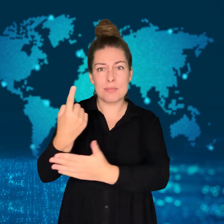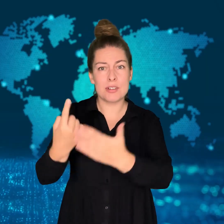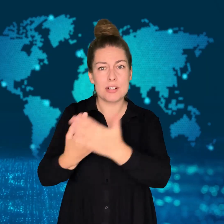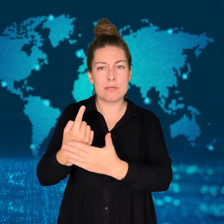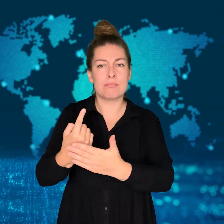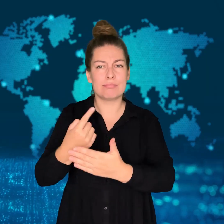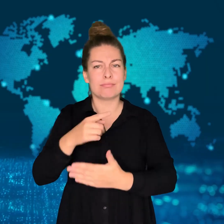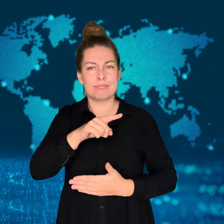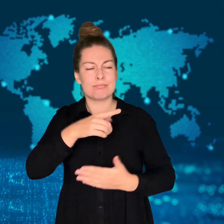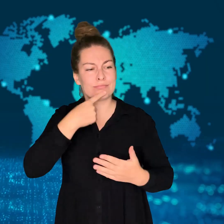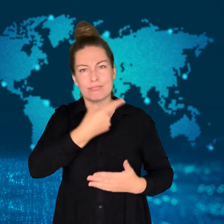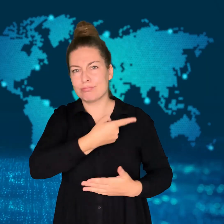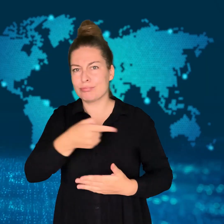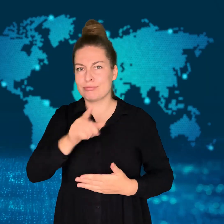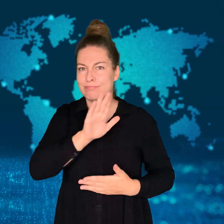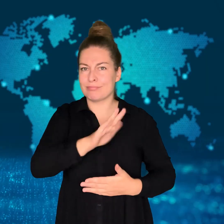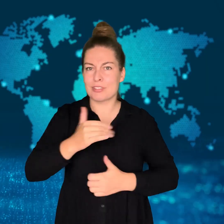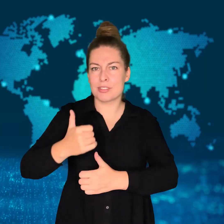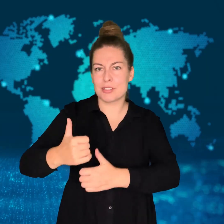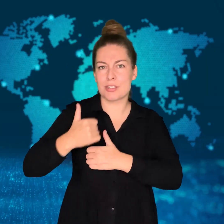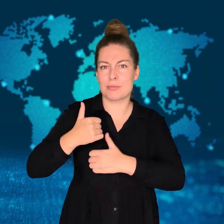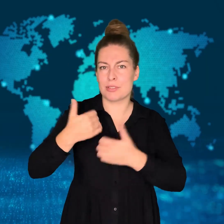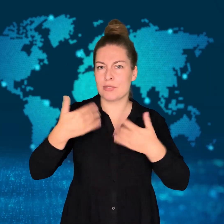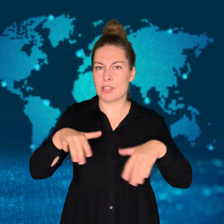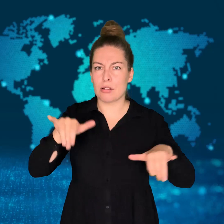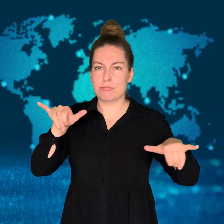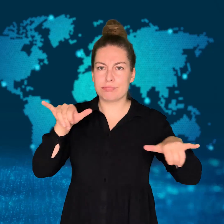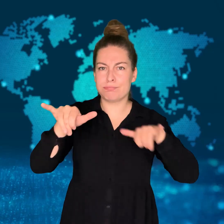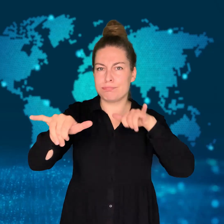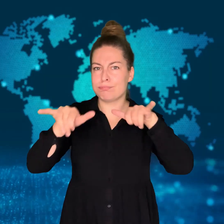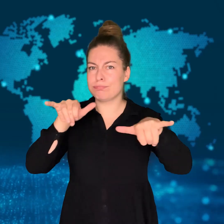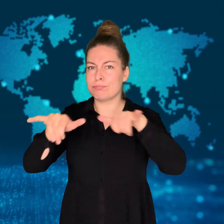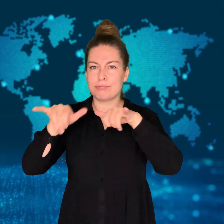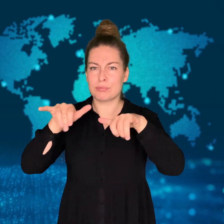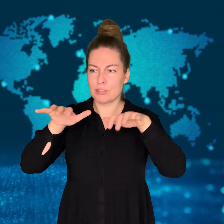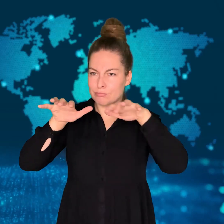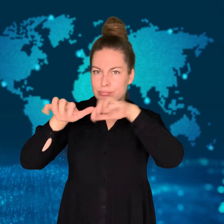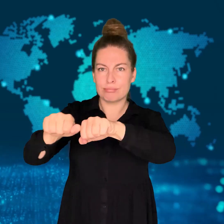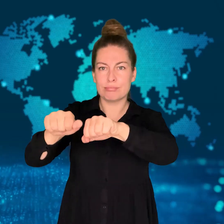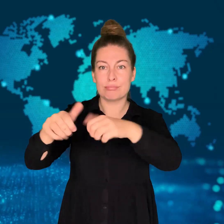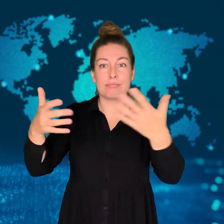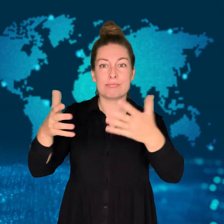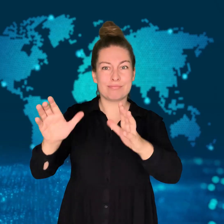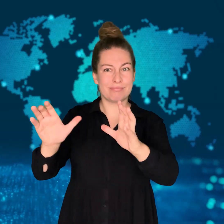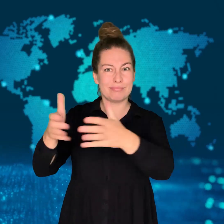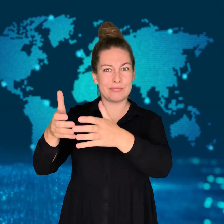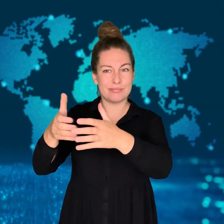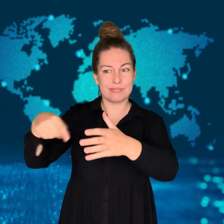on Kurdish targets.